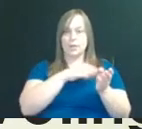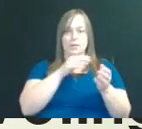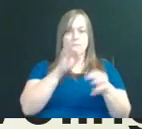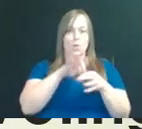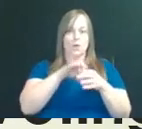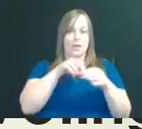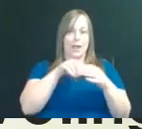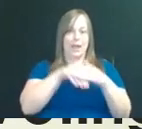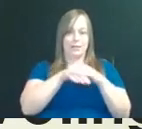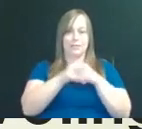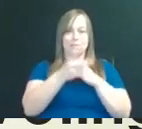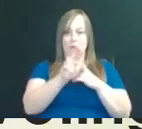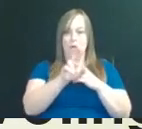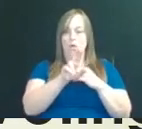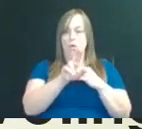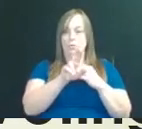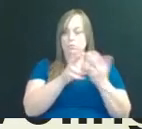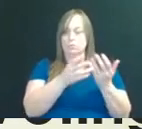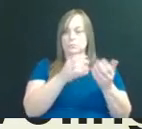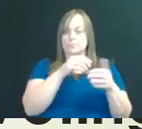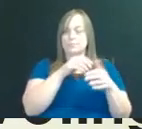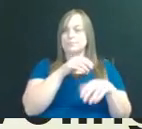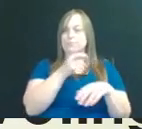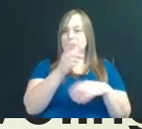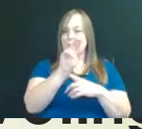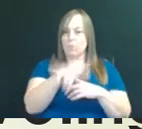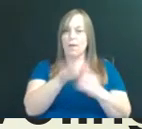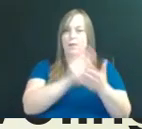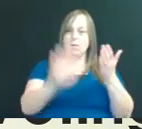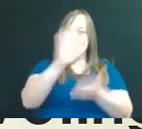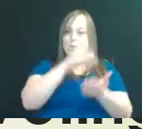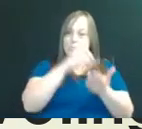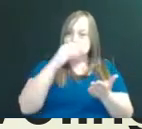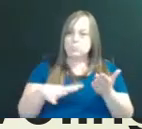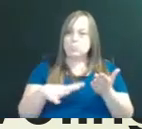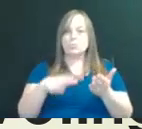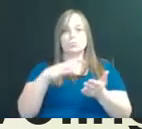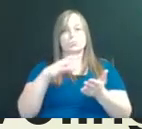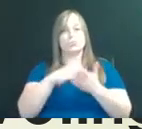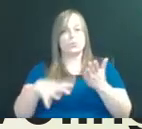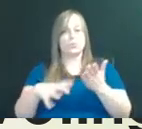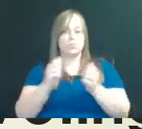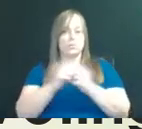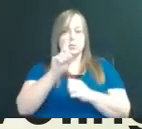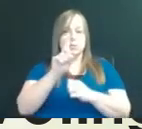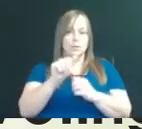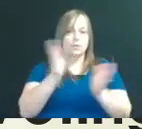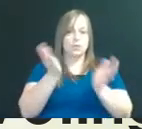at DRNY offers to college students, to students with disability services, offices,